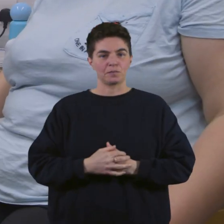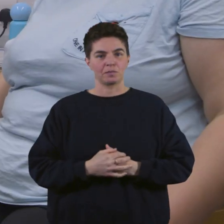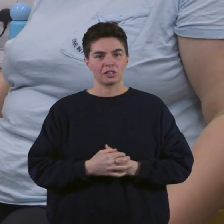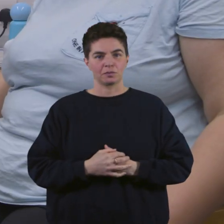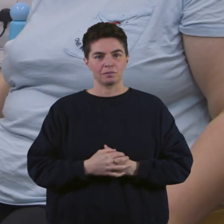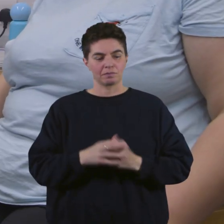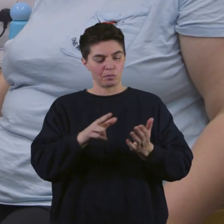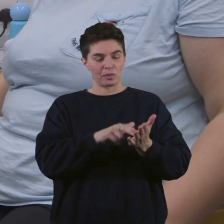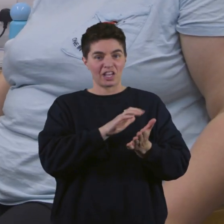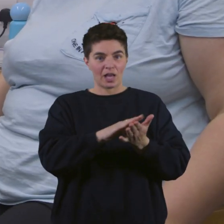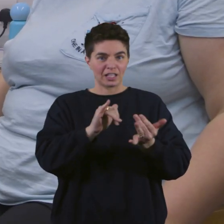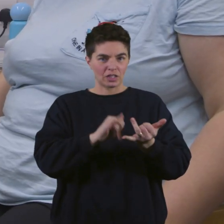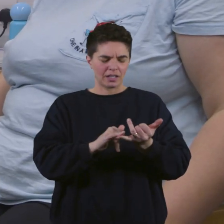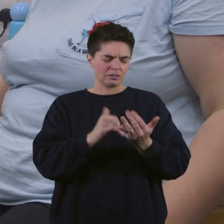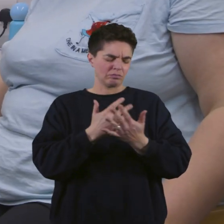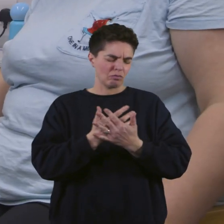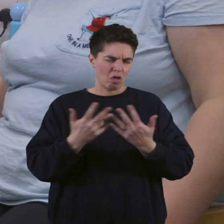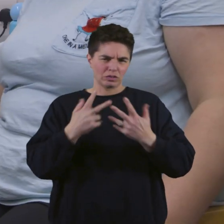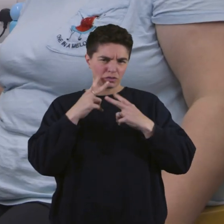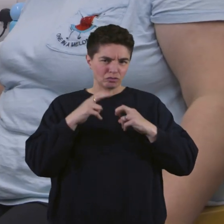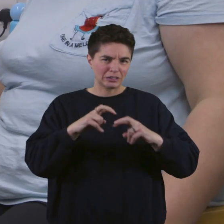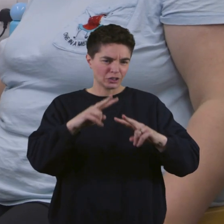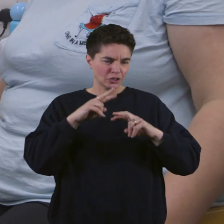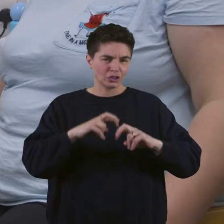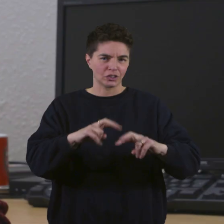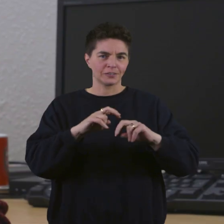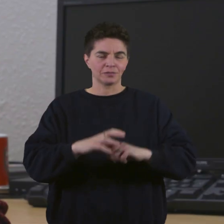The NHS does a lot of research.